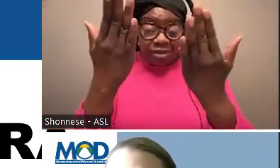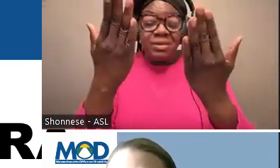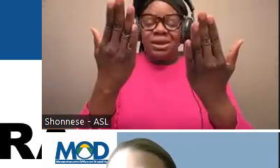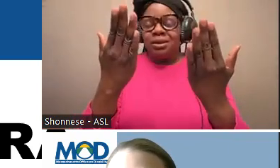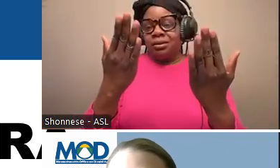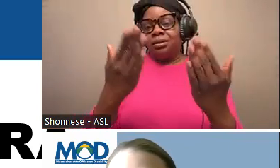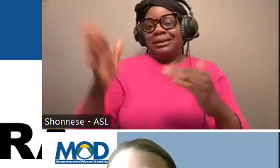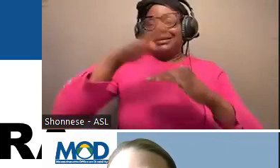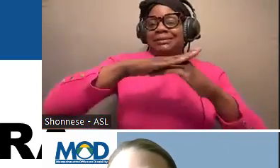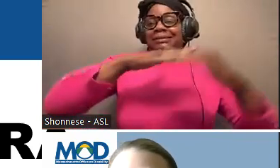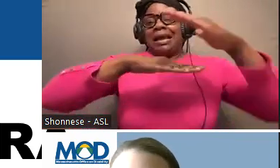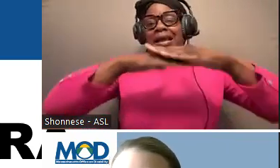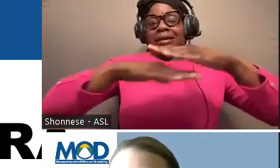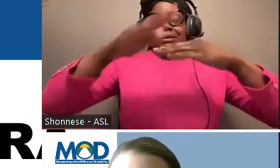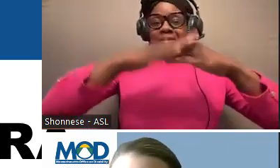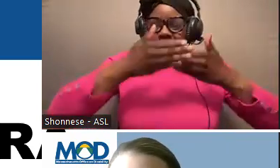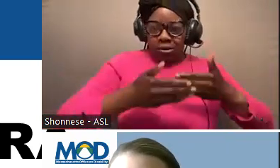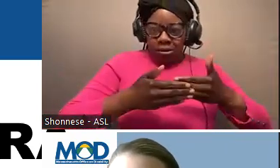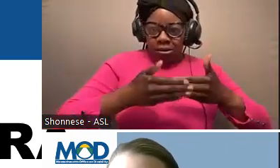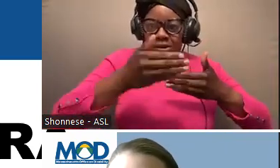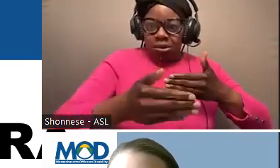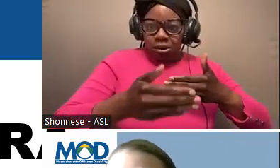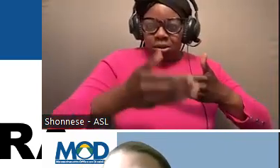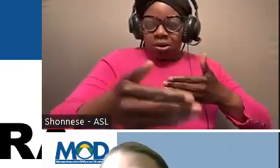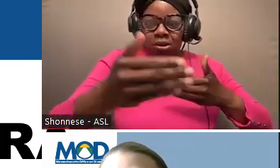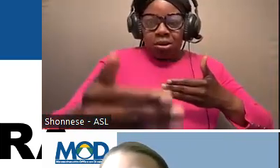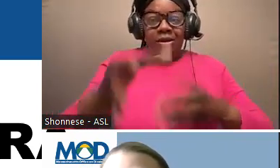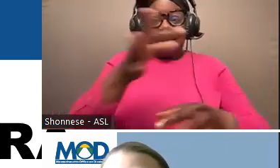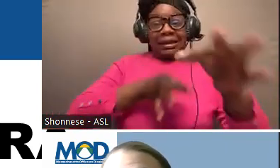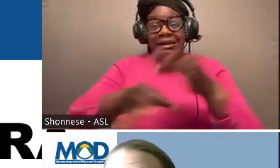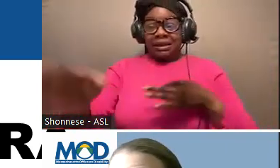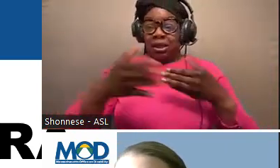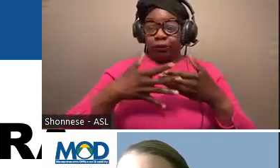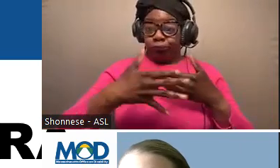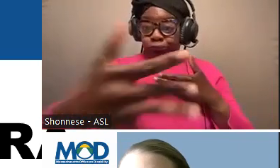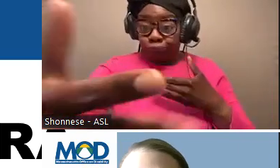rather than the sort of indefinite, open-ended route. And you can say that to someone. If